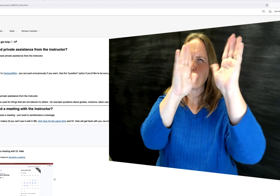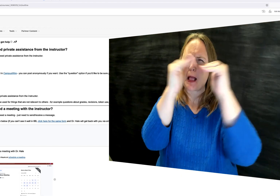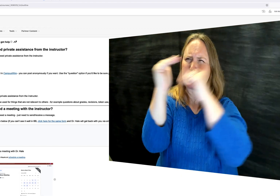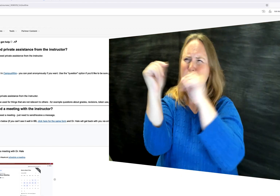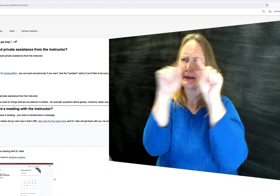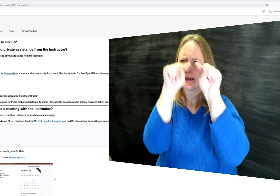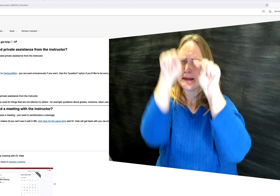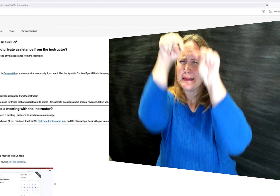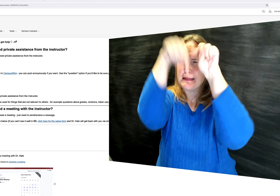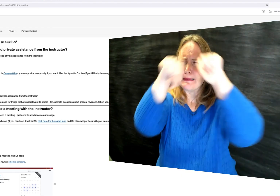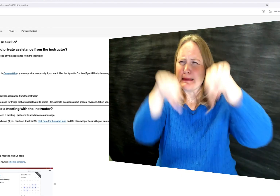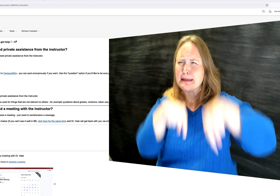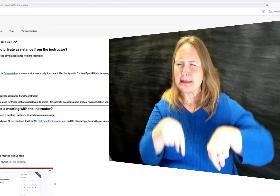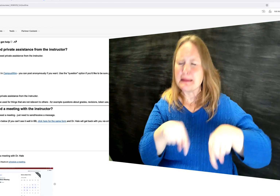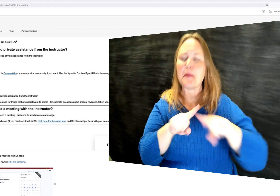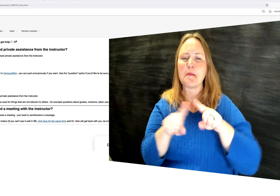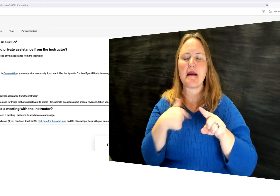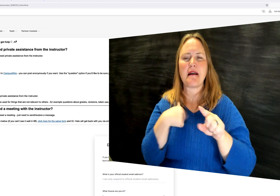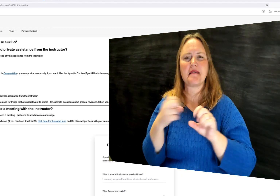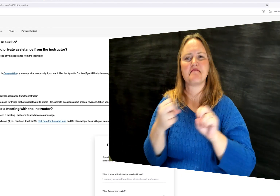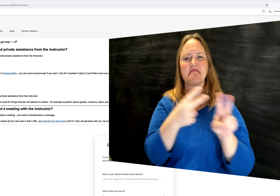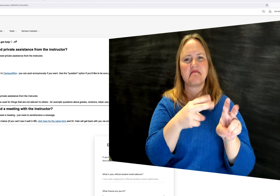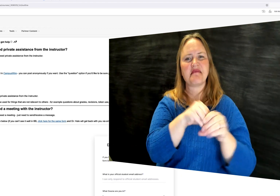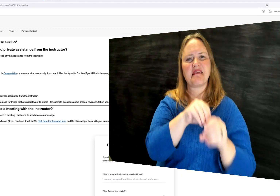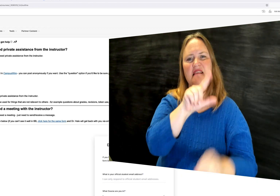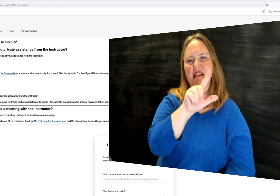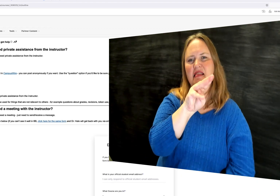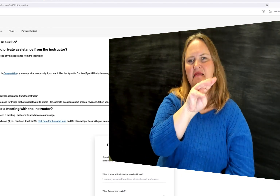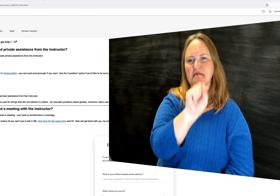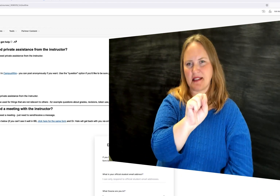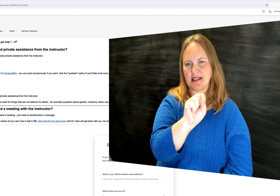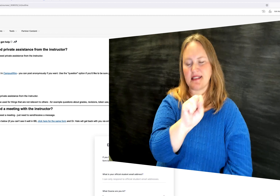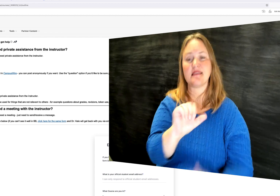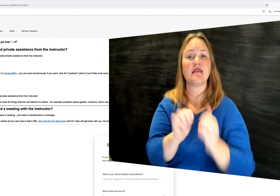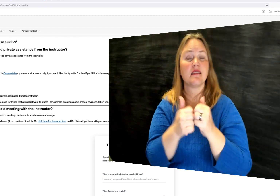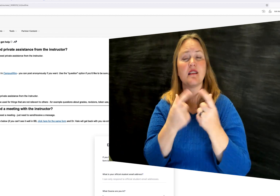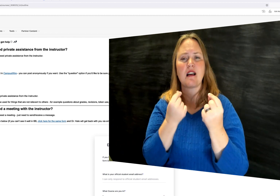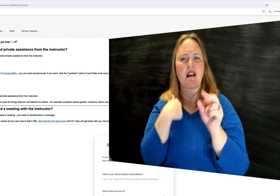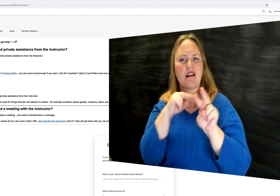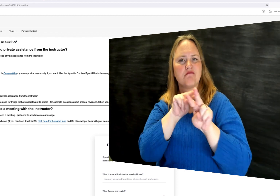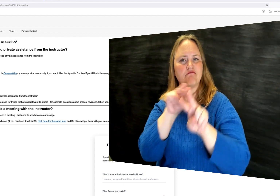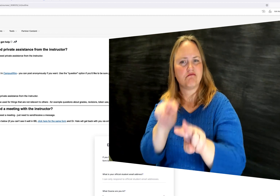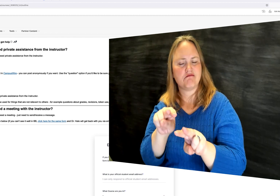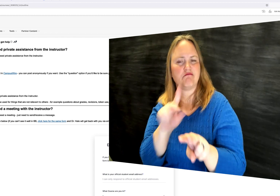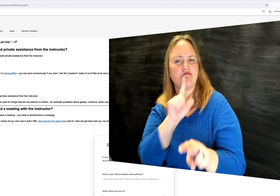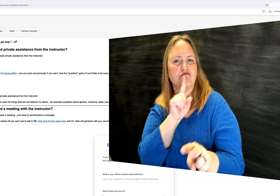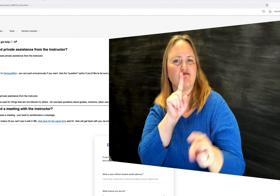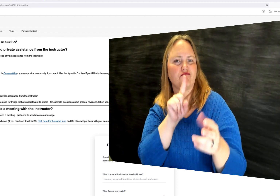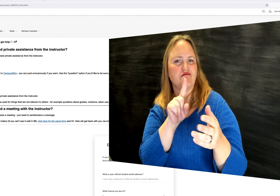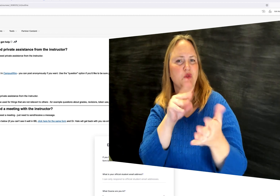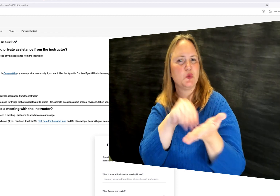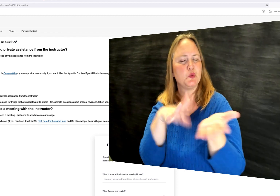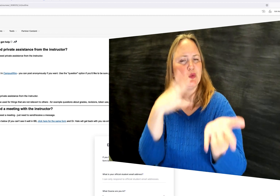So maybe you can't call it a flow chart, but it's definitely a decision path. And I keep that in our learning management system.